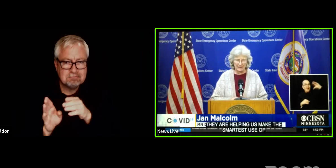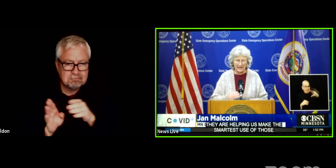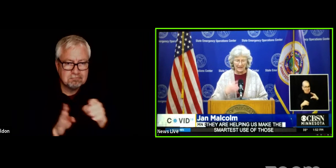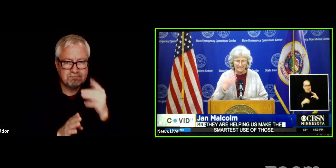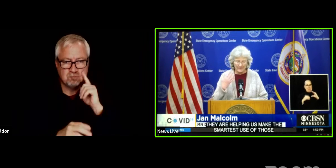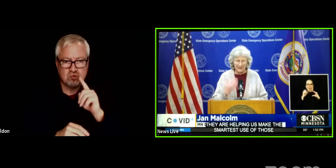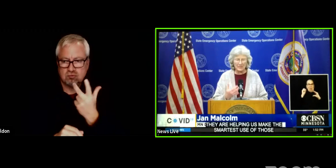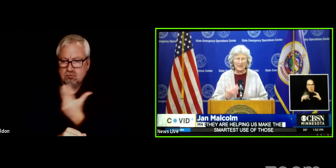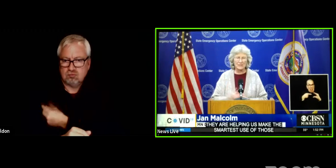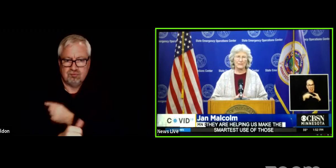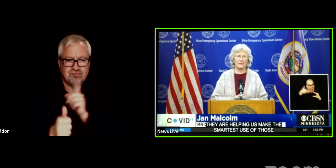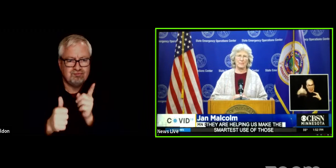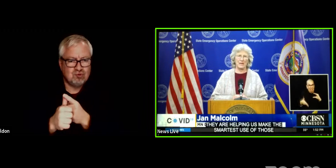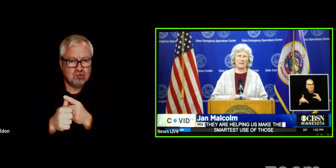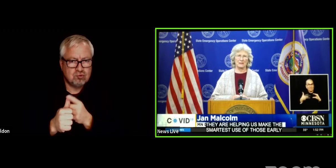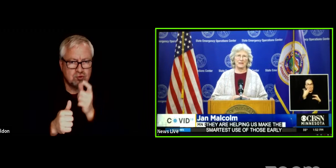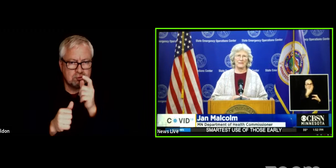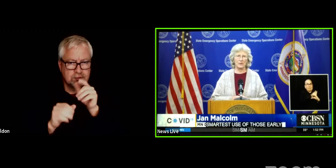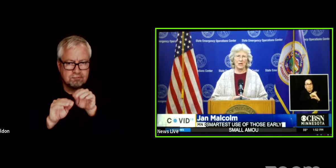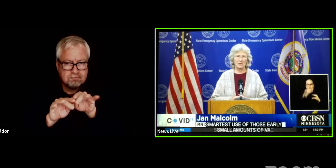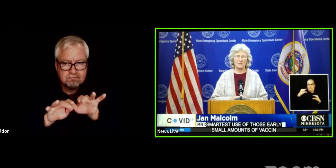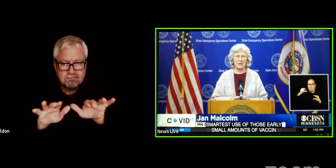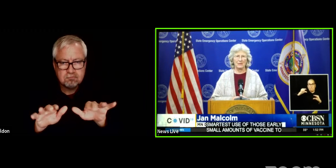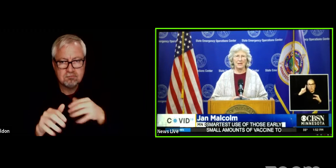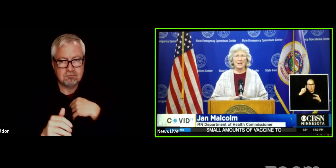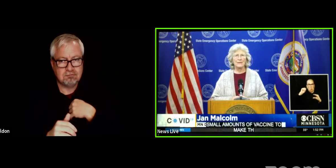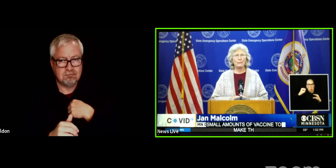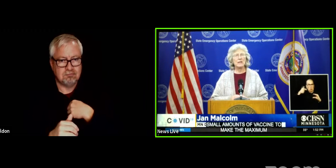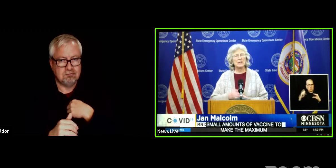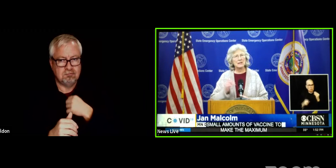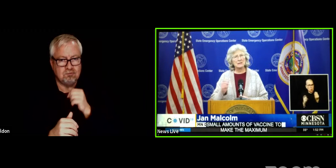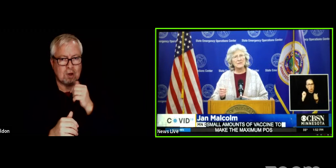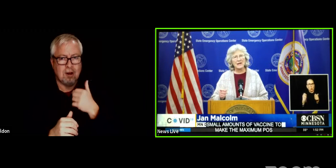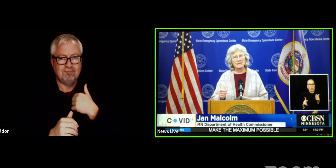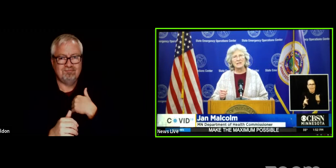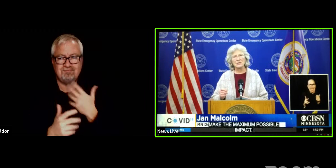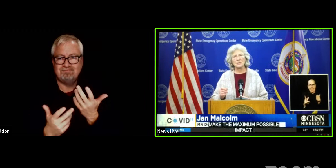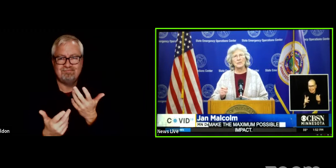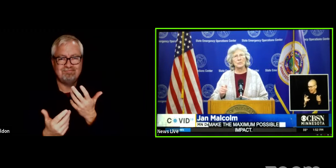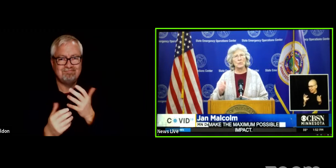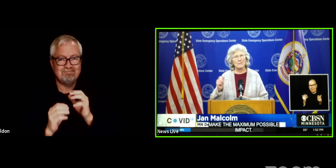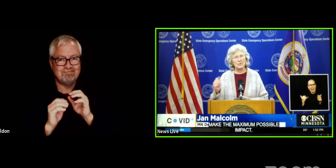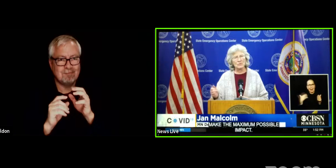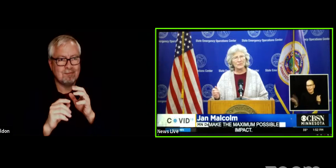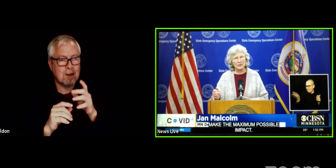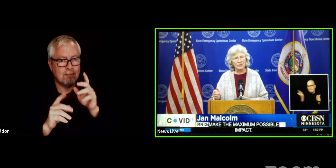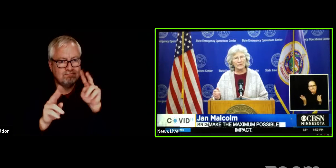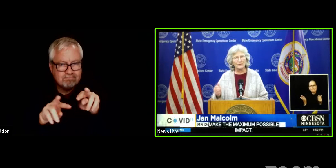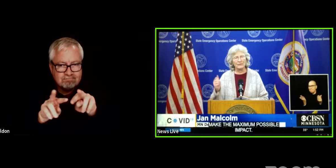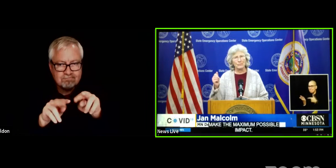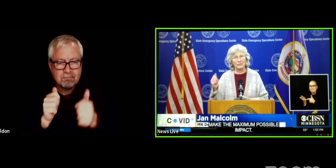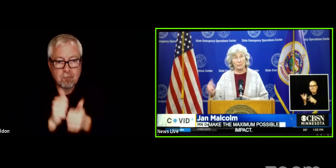THAT'S THAT IMMUNIZING FOR IMPACT THAT IT IS GOVERNOR TALKED ABOUT. IF WE CAN GET THIS VACCINE TO THE PEOPLE WHO ARE MOST VULNERABLE FOR